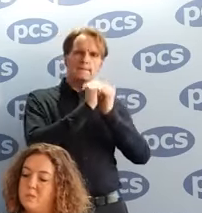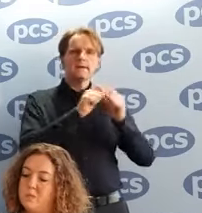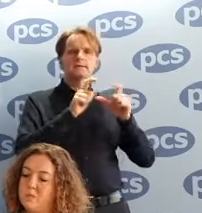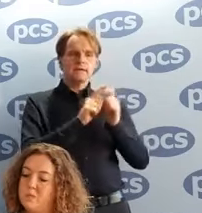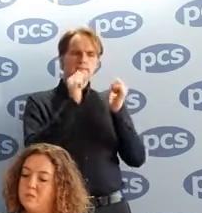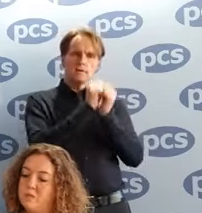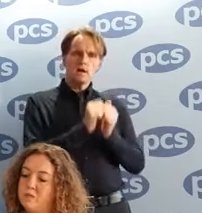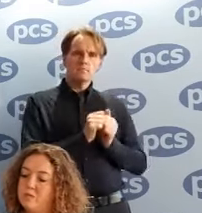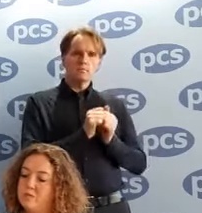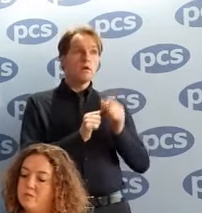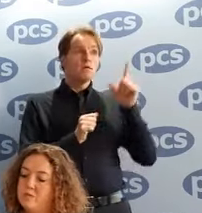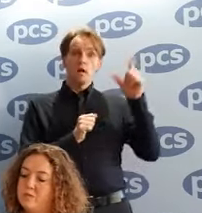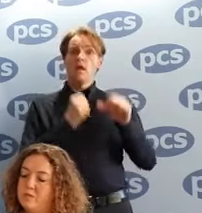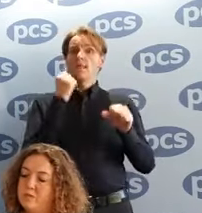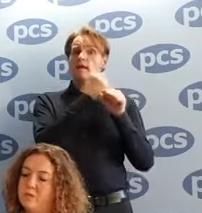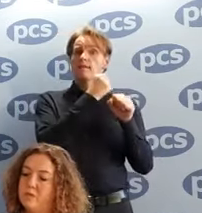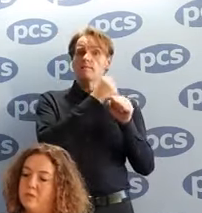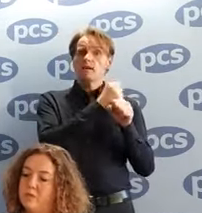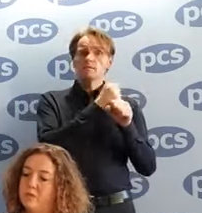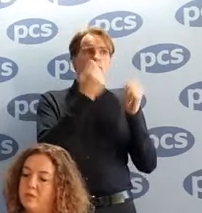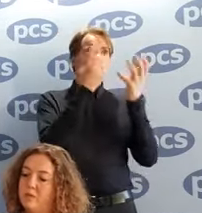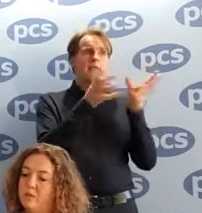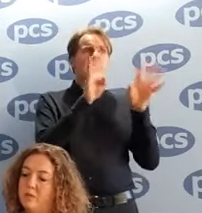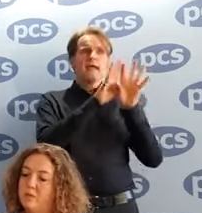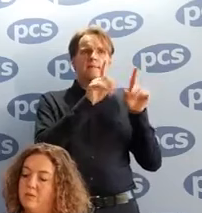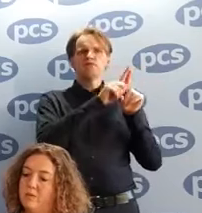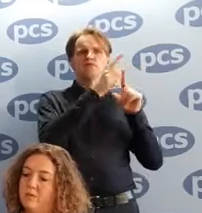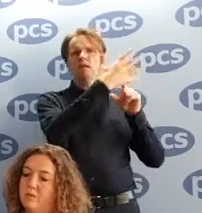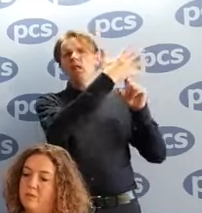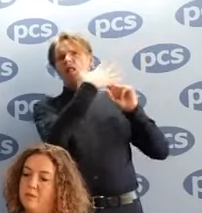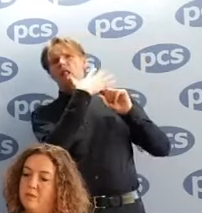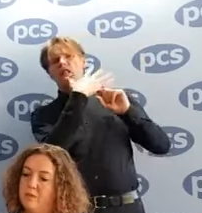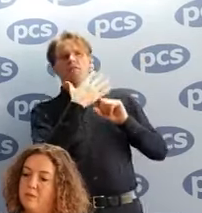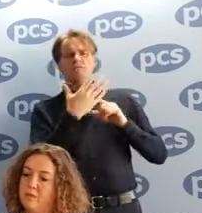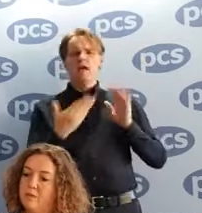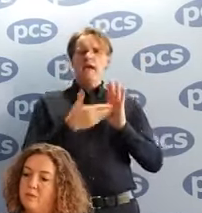the government are still intent to try to impose worse terms and conditions but